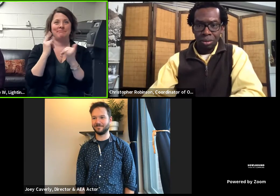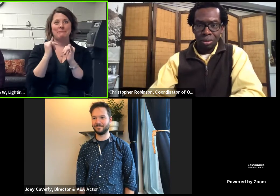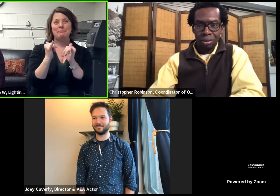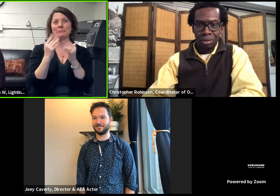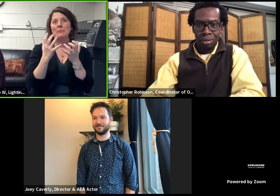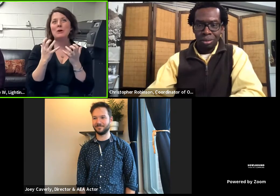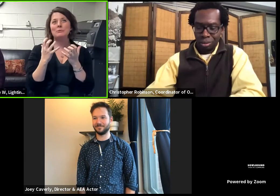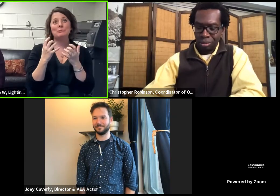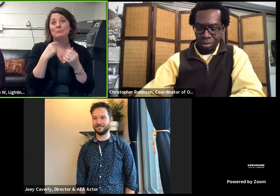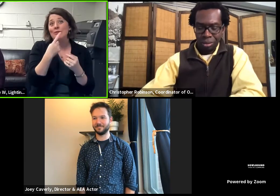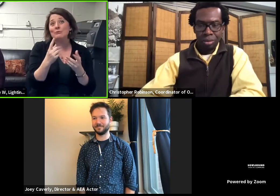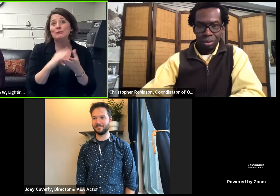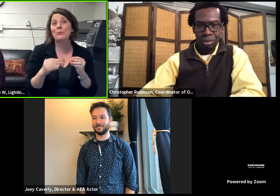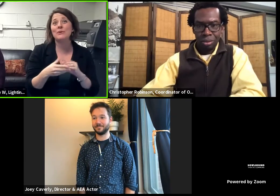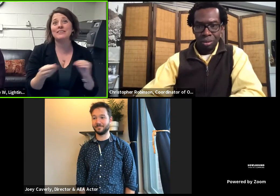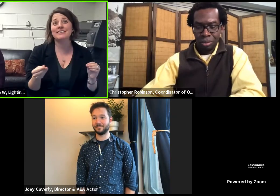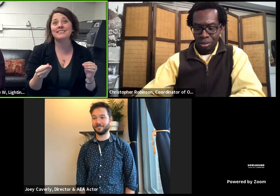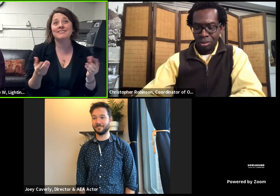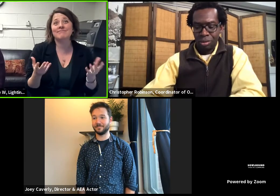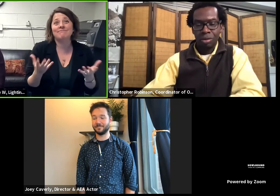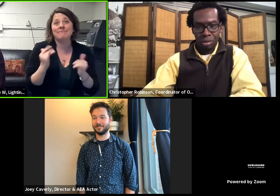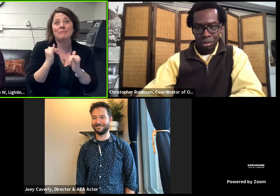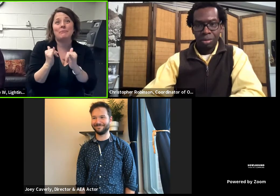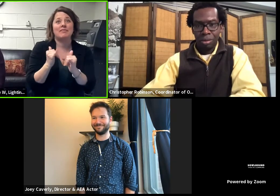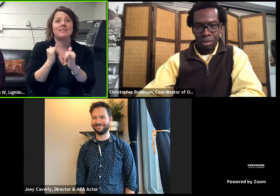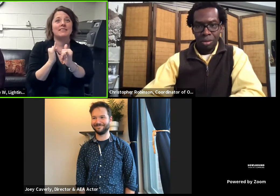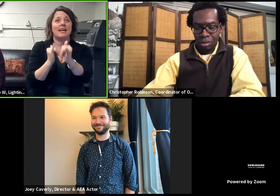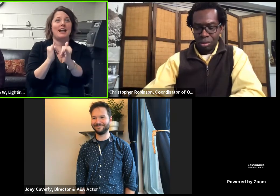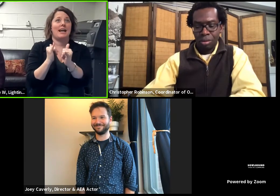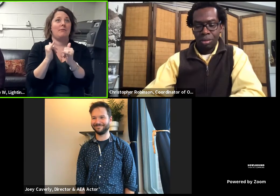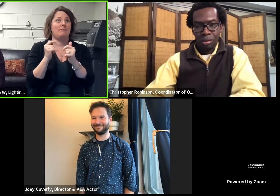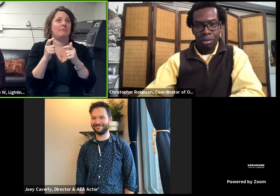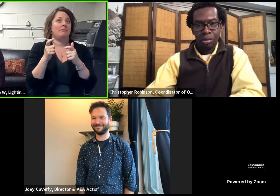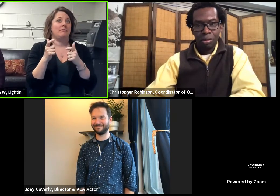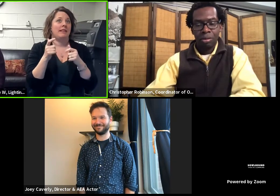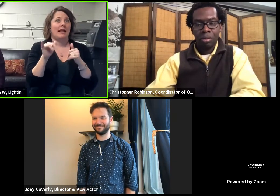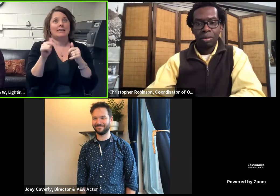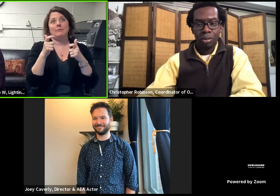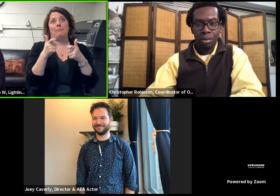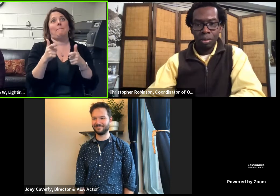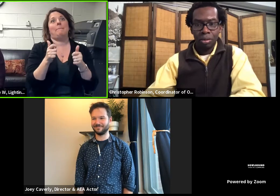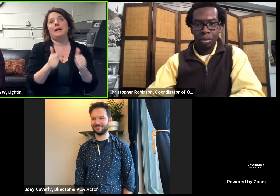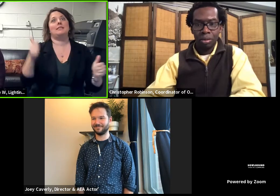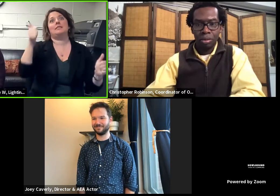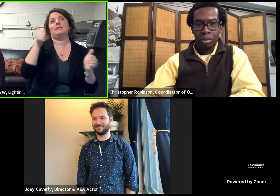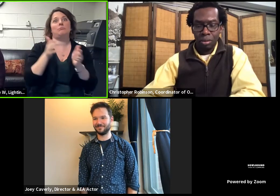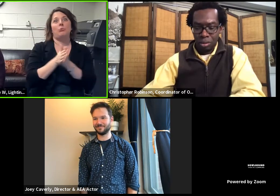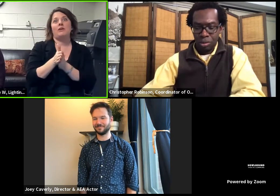we're all equal to the hearing artists, and we have just different experiences,